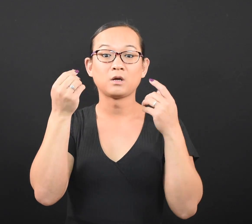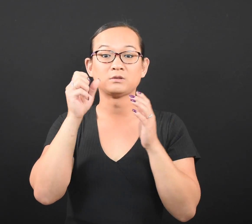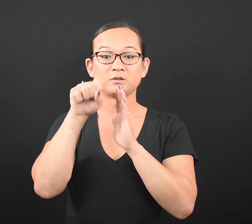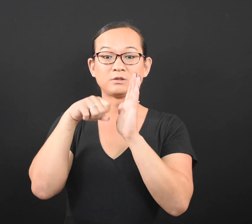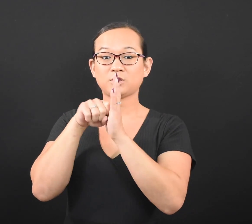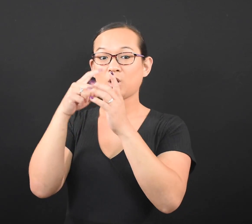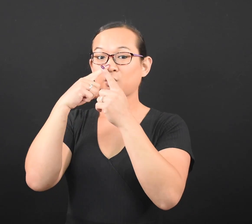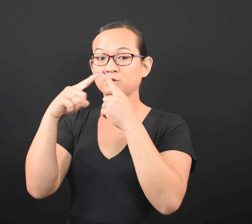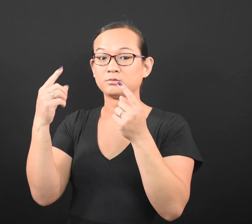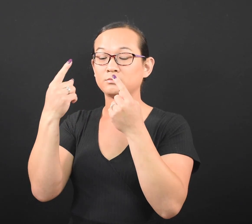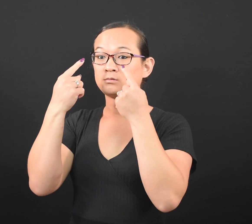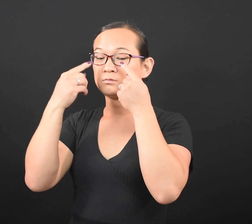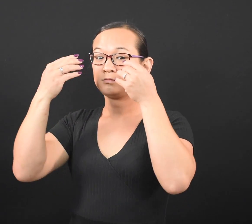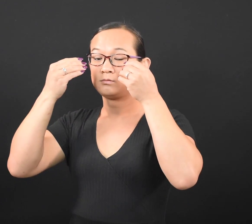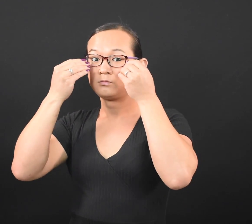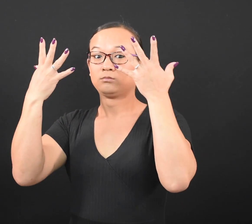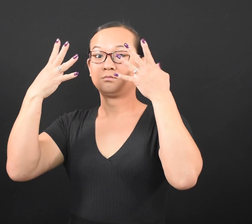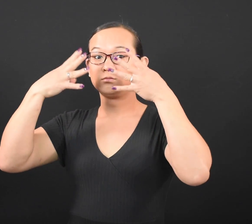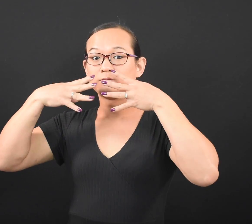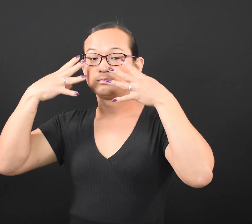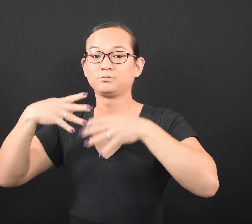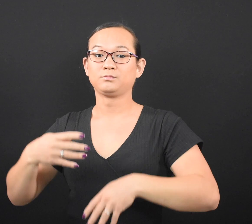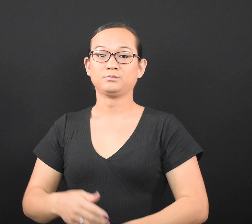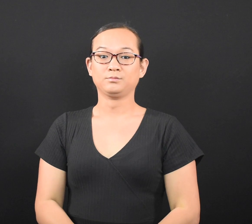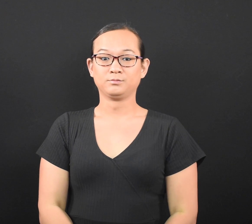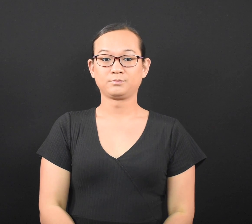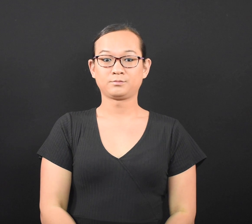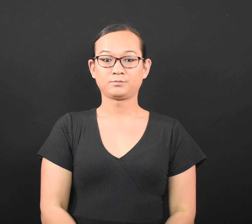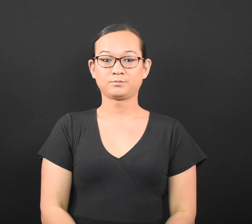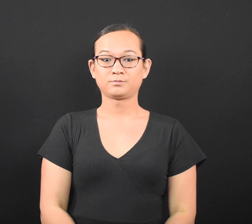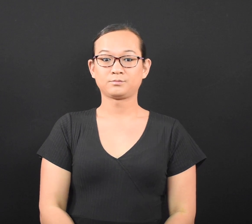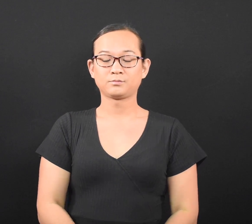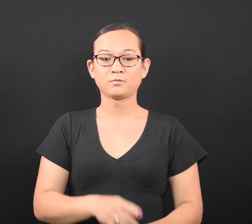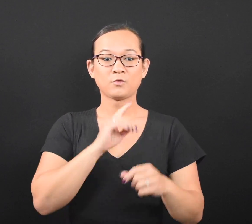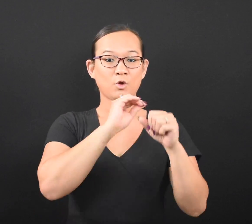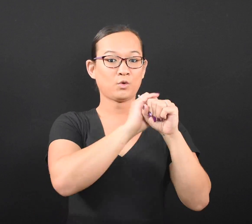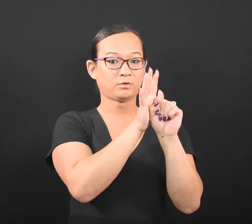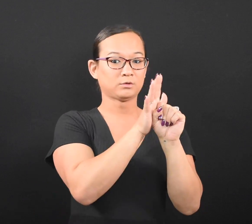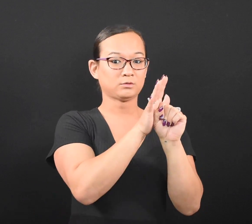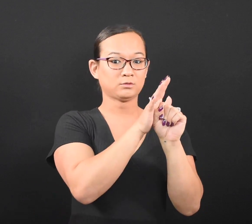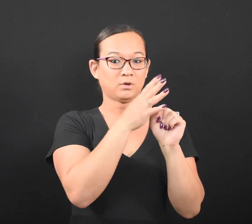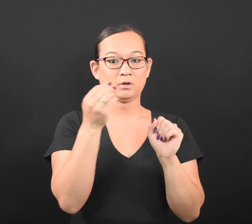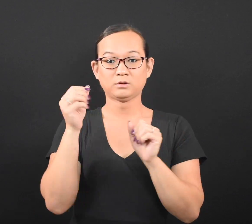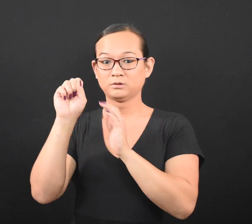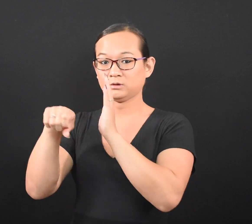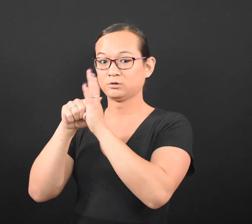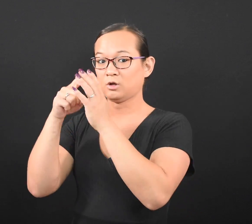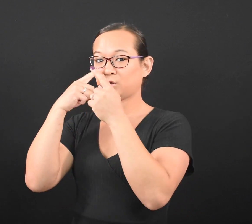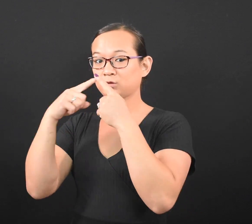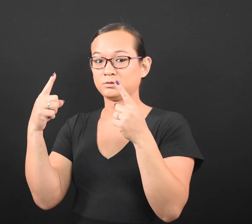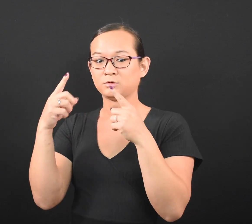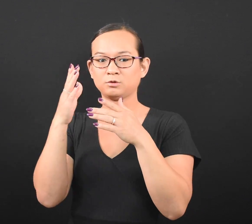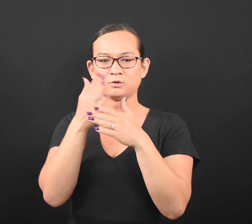allergic conjunctivitis, which affects the eyes. COVID-19 and seasonal allergies share many